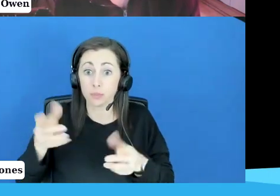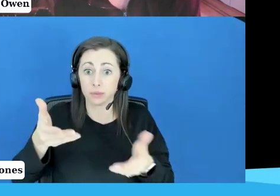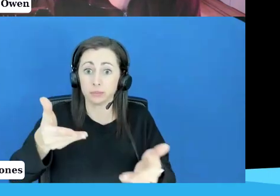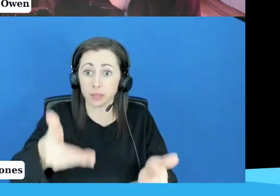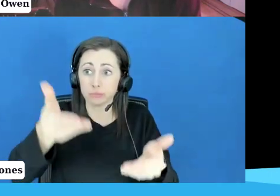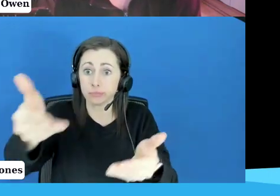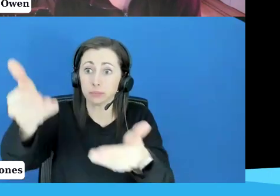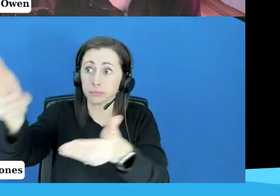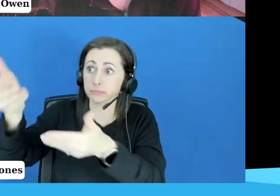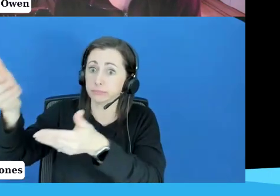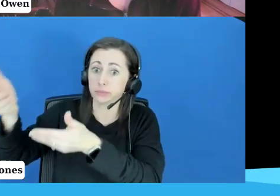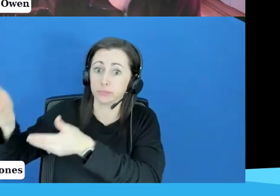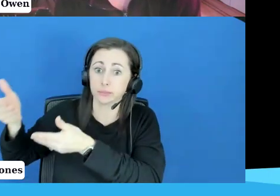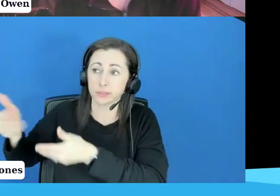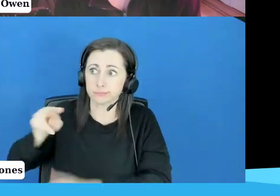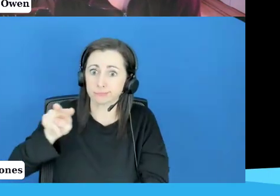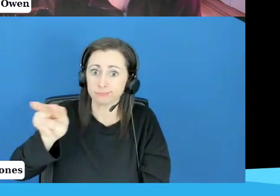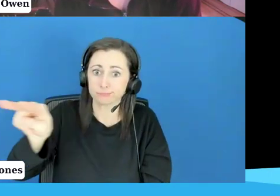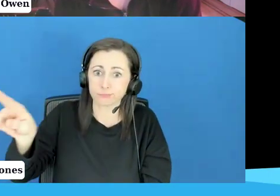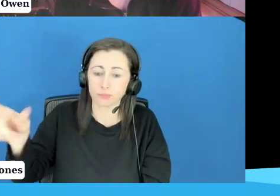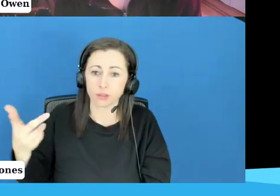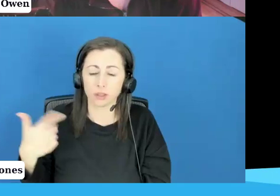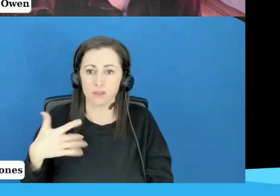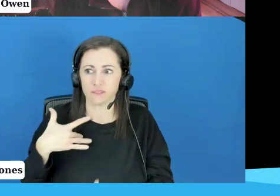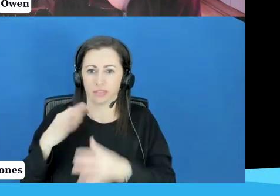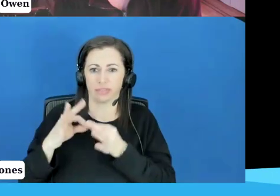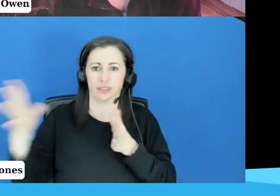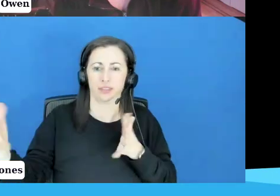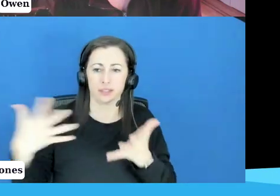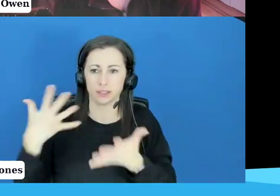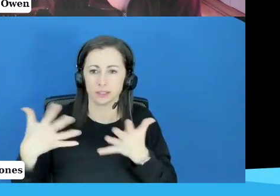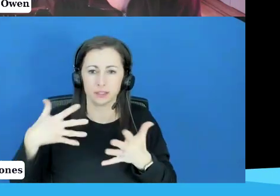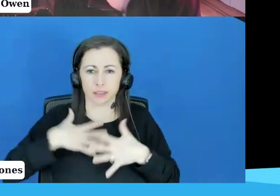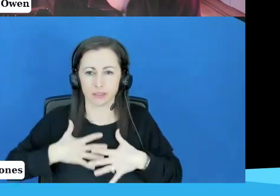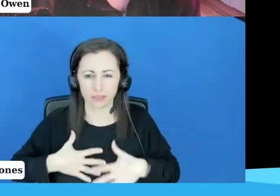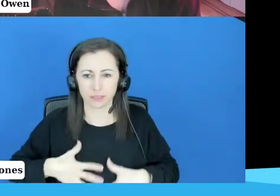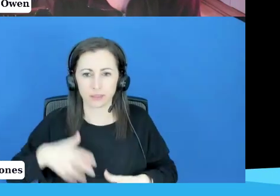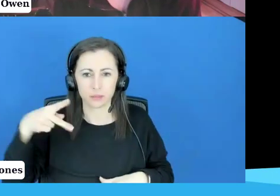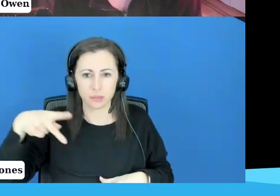I had a lot of postpartum depression with that. I just didn't want to let her out of my sight.